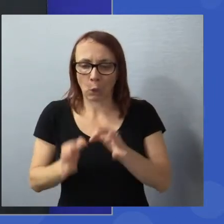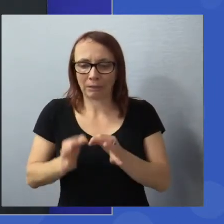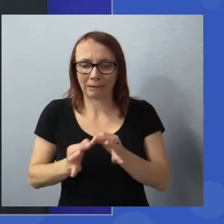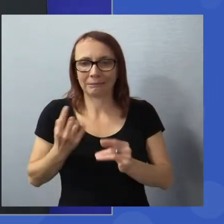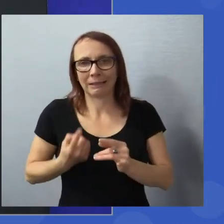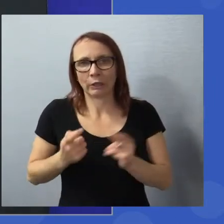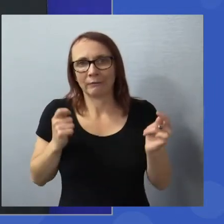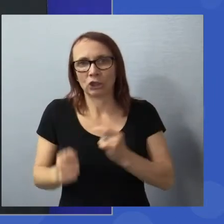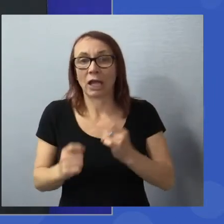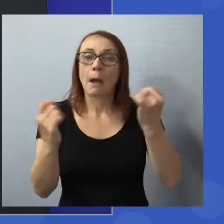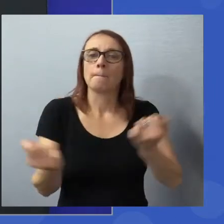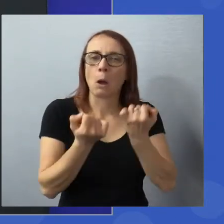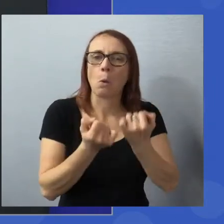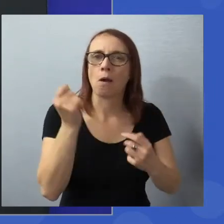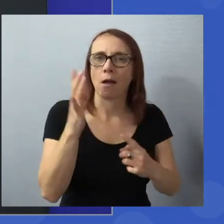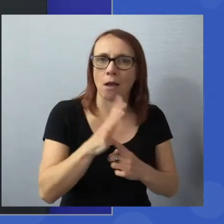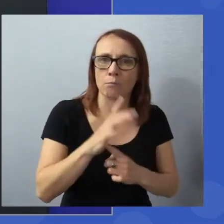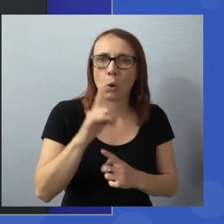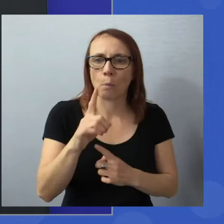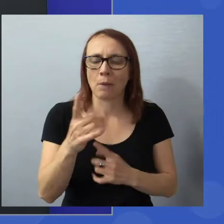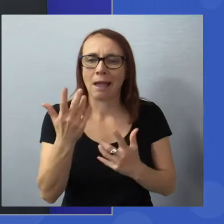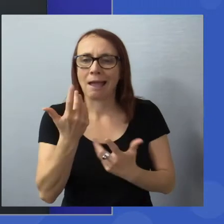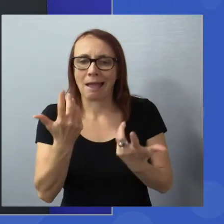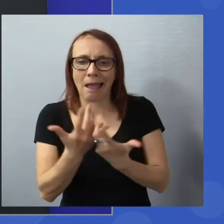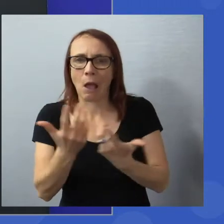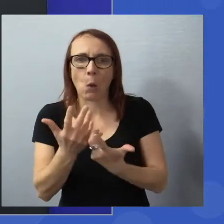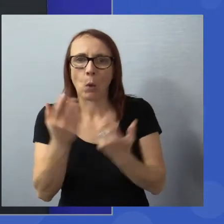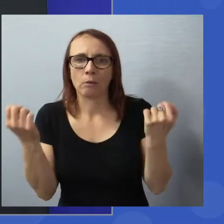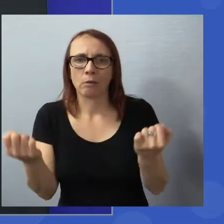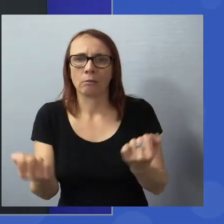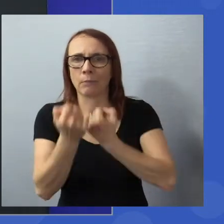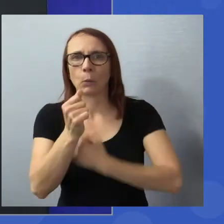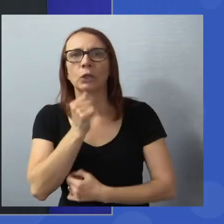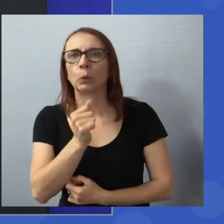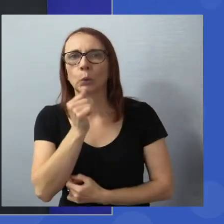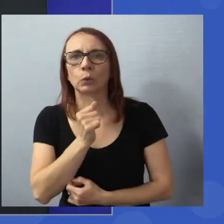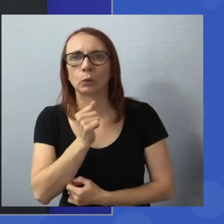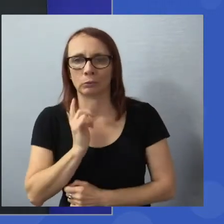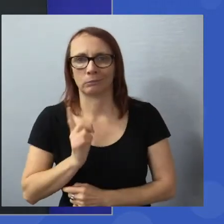power lies but also how we use that power how we exercise power so the sorts